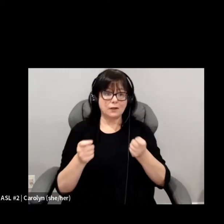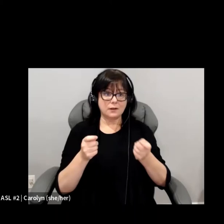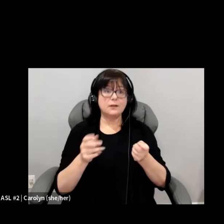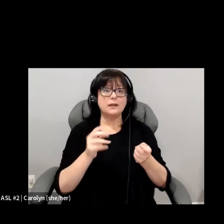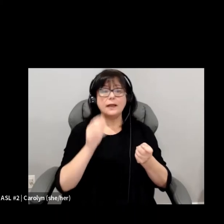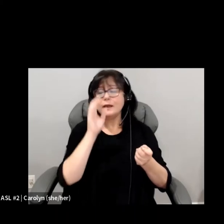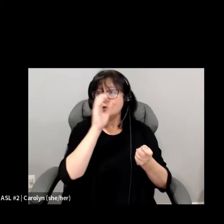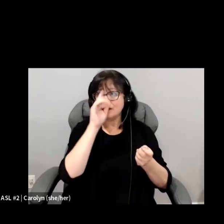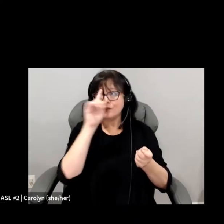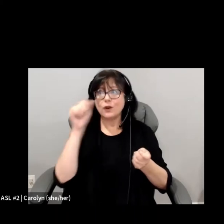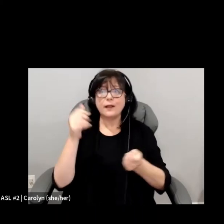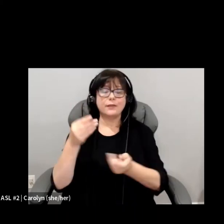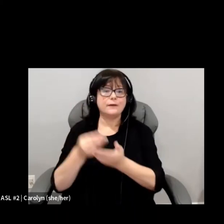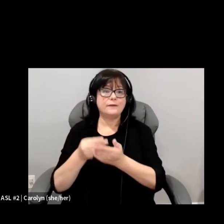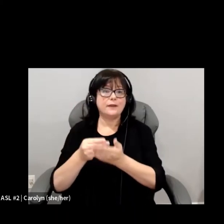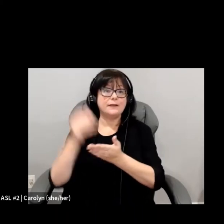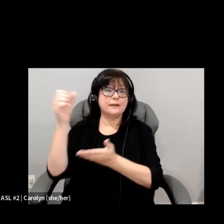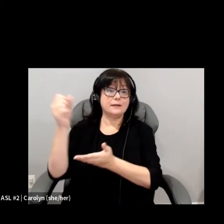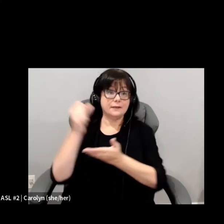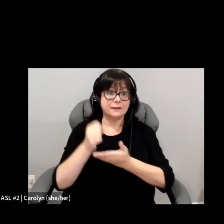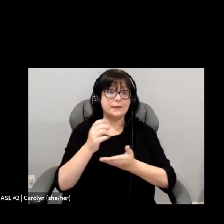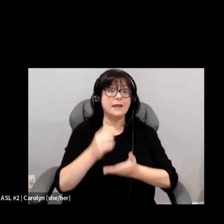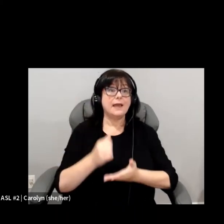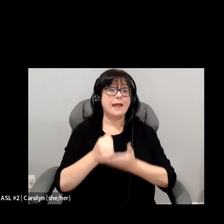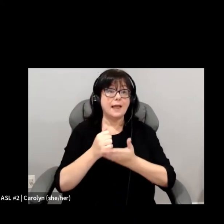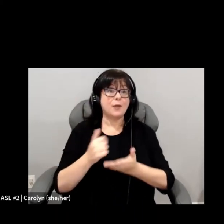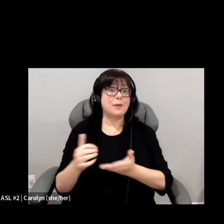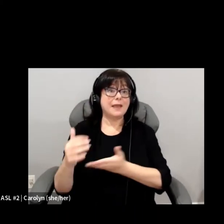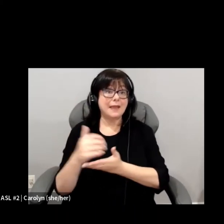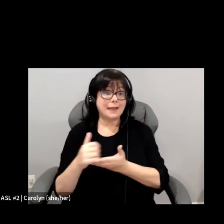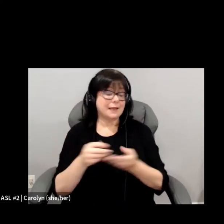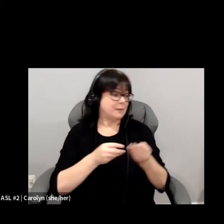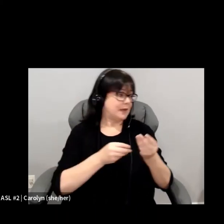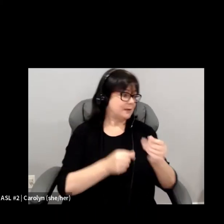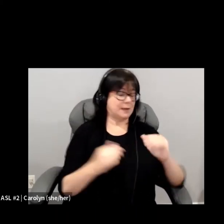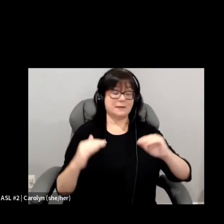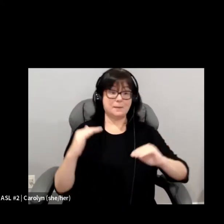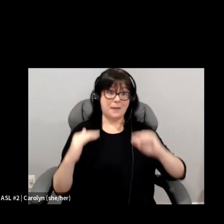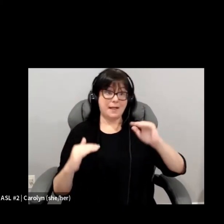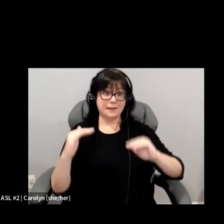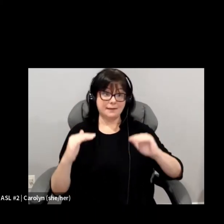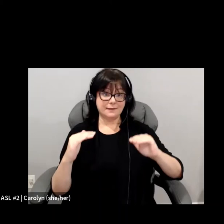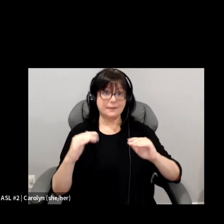TO KEEP OUR INCOME AND EXPENSES IN BALANCE WHILE CONTINUING TO PROVIDE THE HIGHEST LEVEL